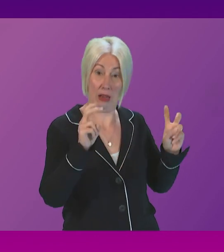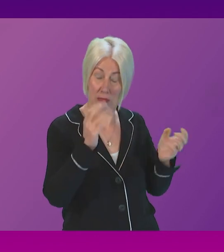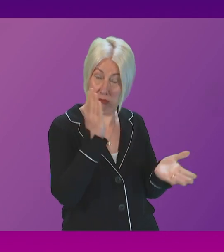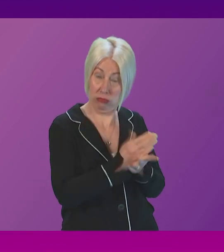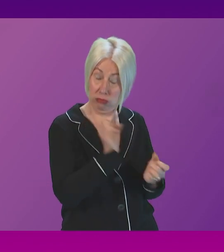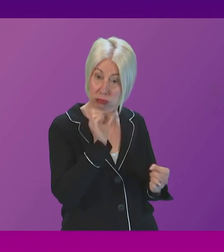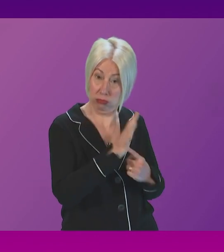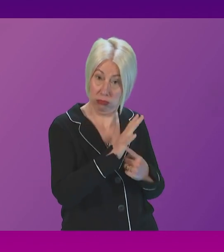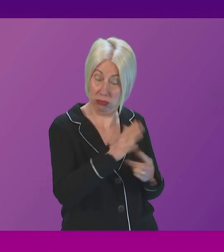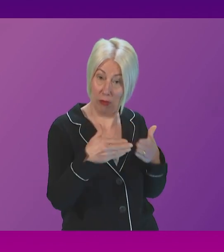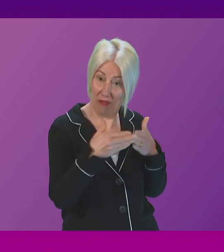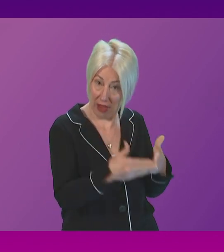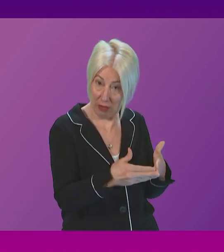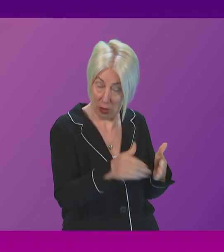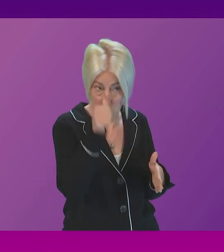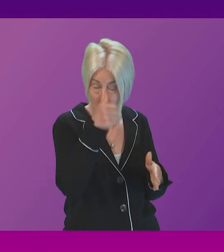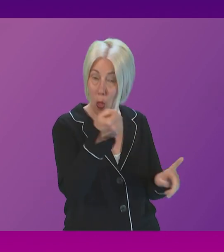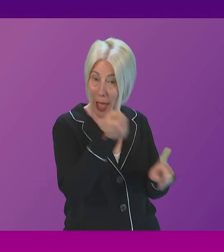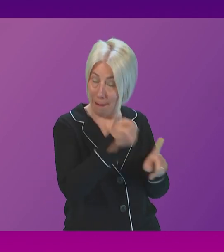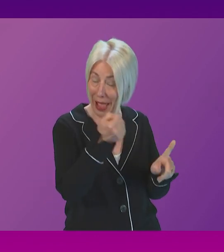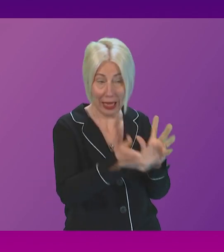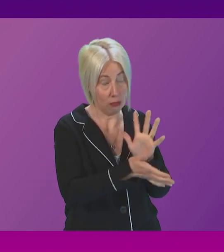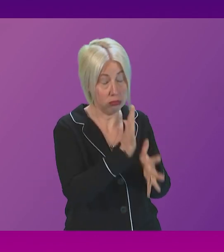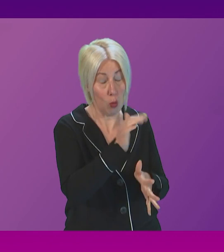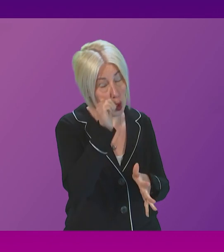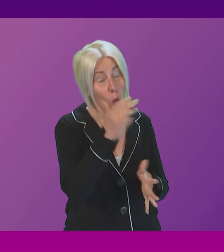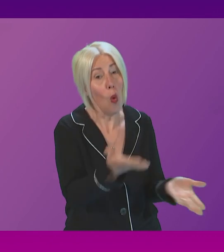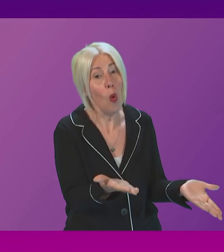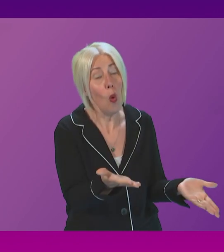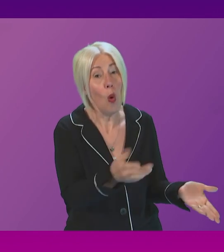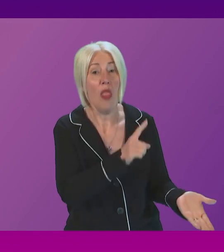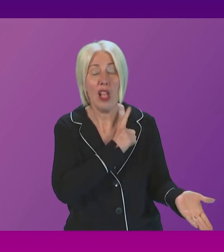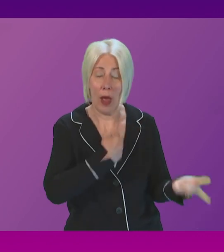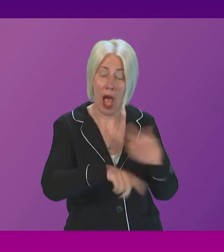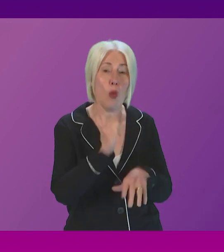recognise that impact and that disruption, which is why we are committed to ensuring, for example,